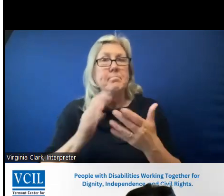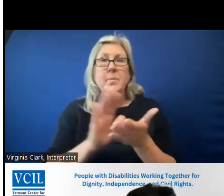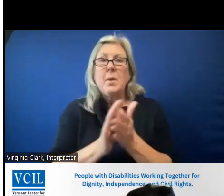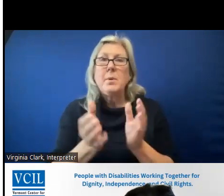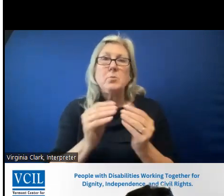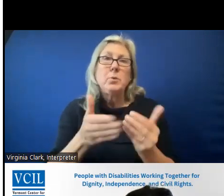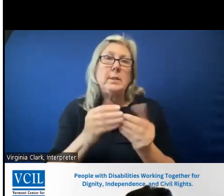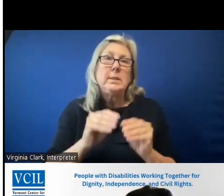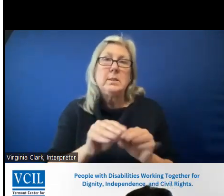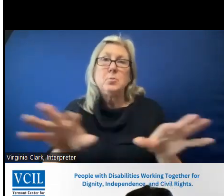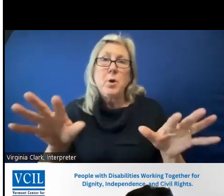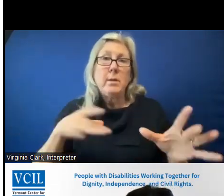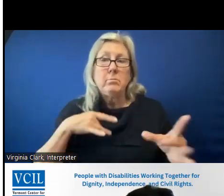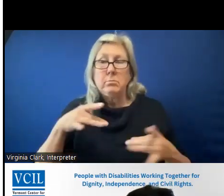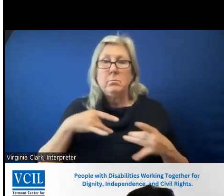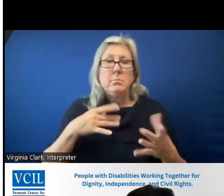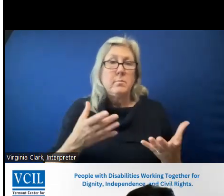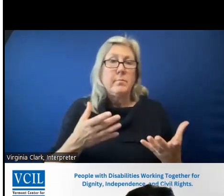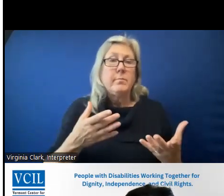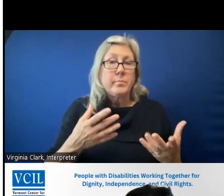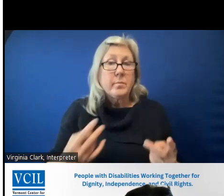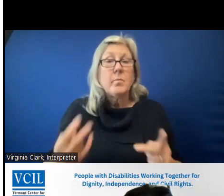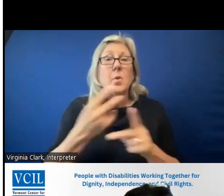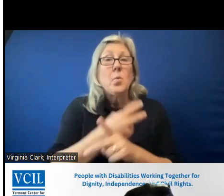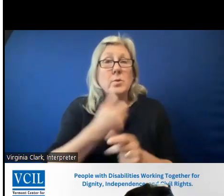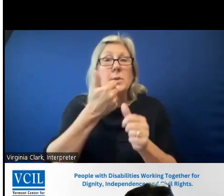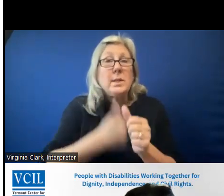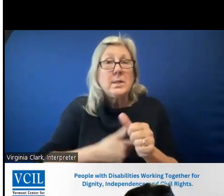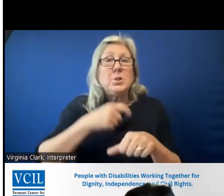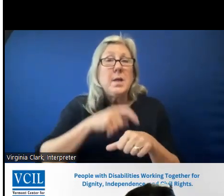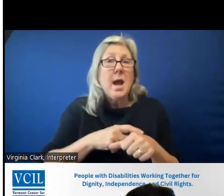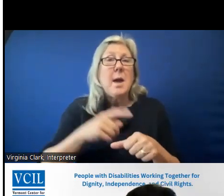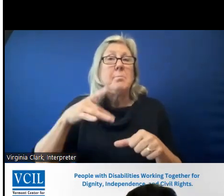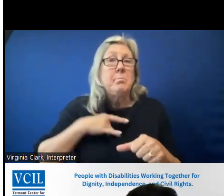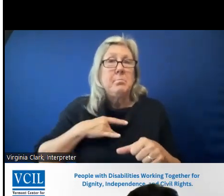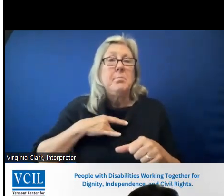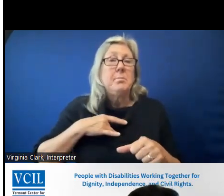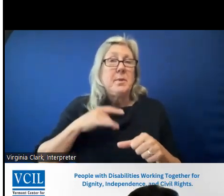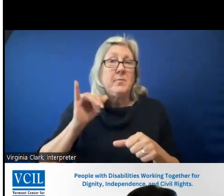increase with each subsequent infection. And the tools that we are constantly told we have,